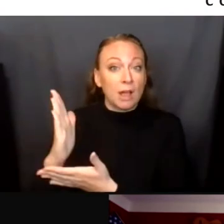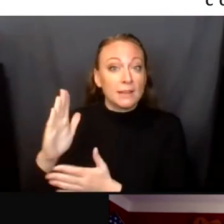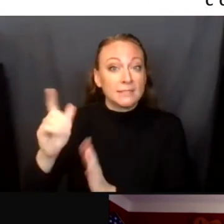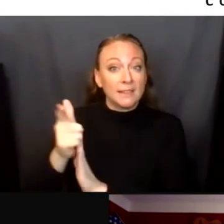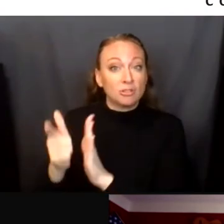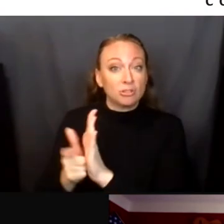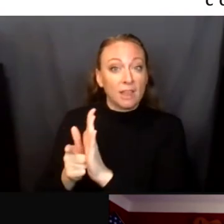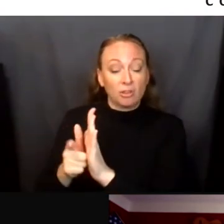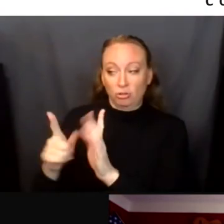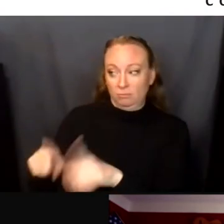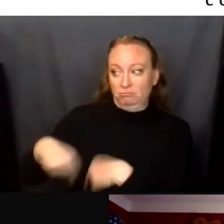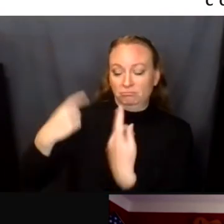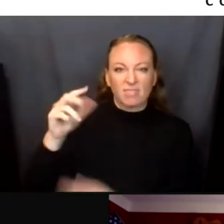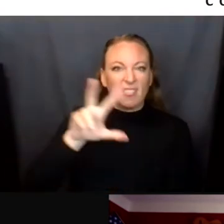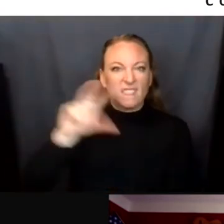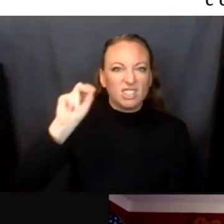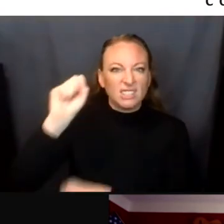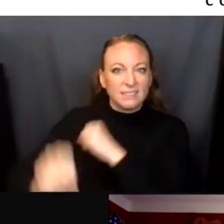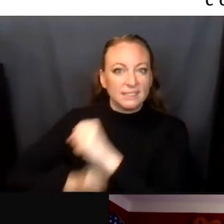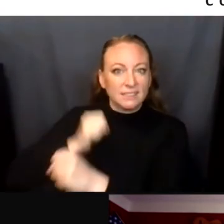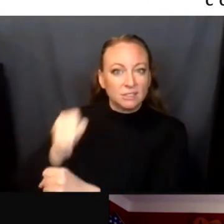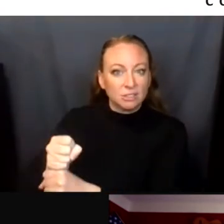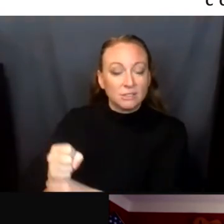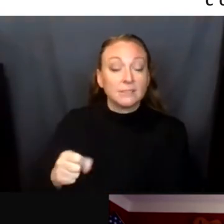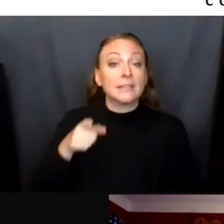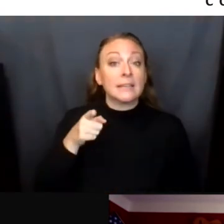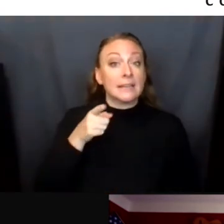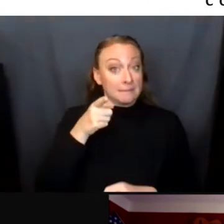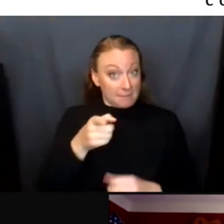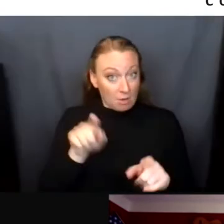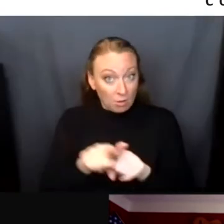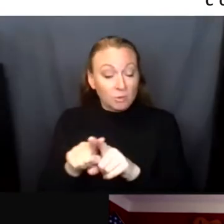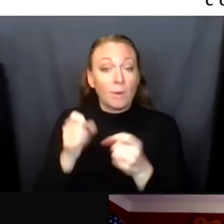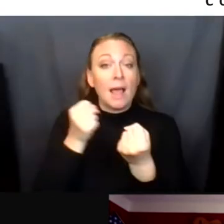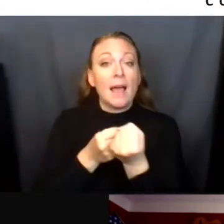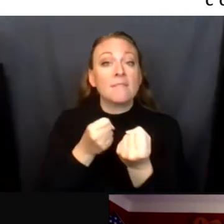Advocating for the ratification of the UN Convention